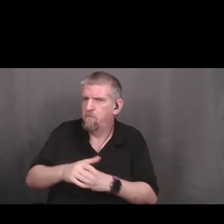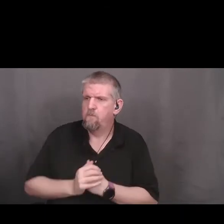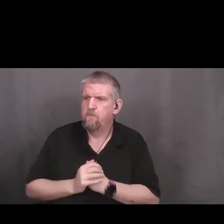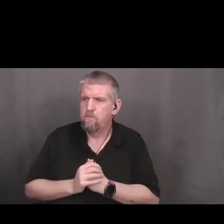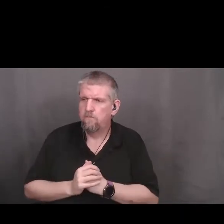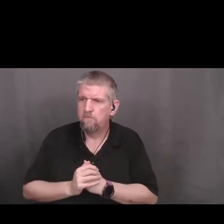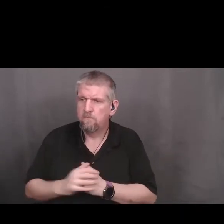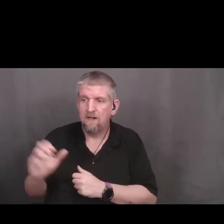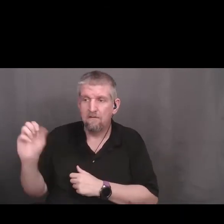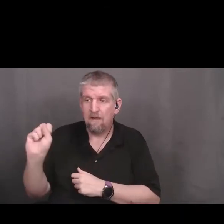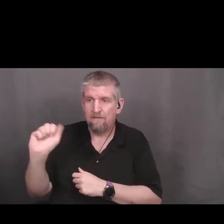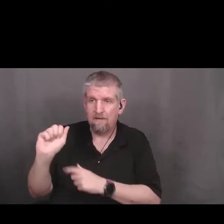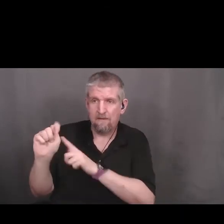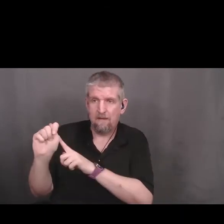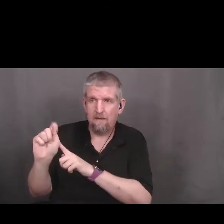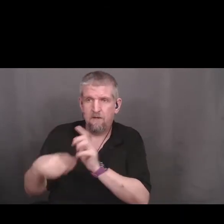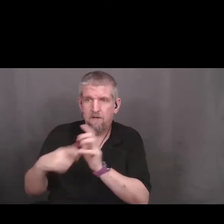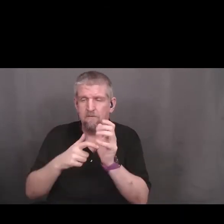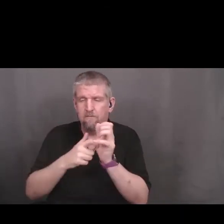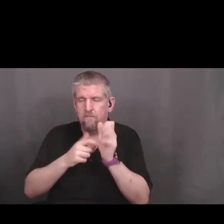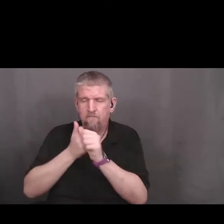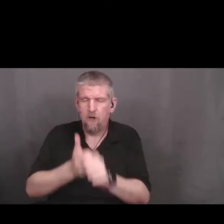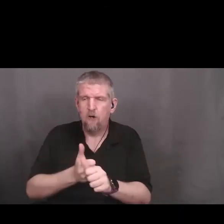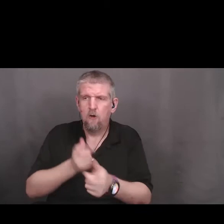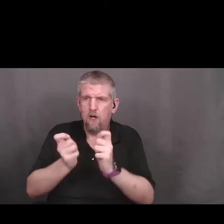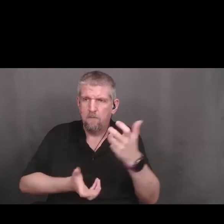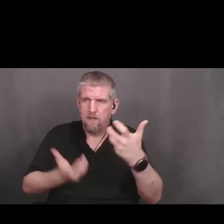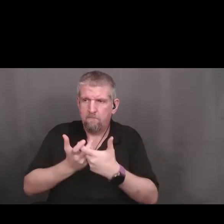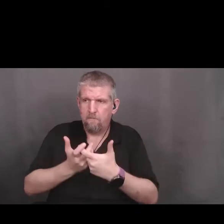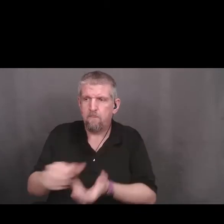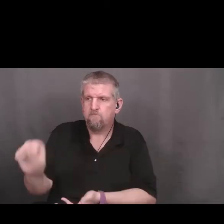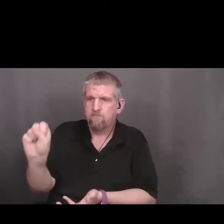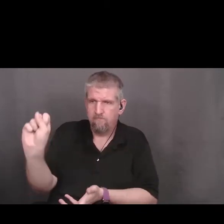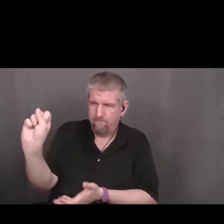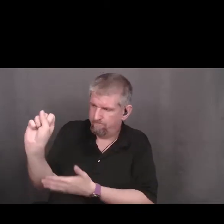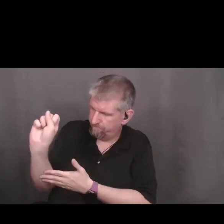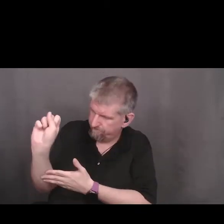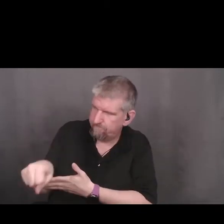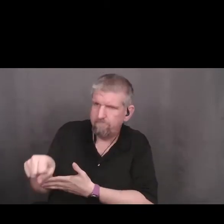Does the SAT have to follow accommodations? Yes they do, they absolutely do.